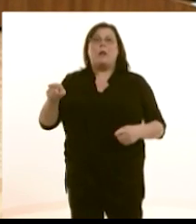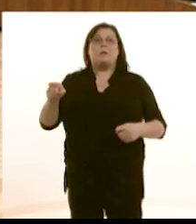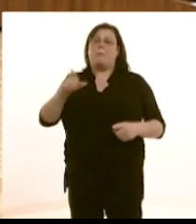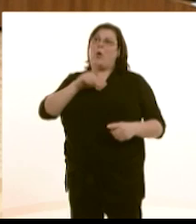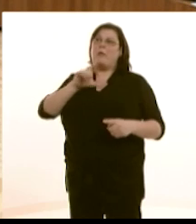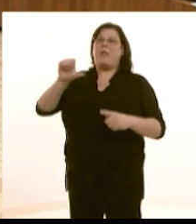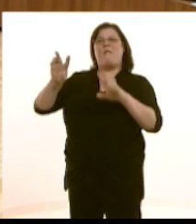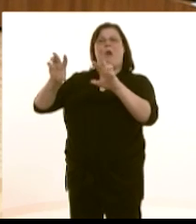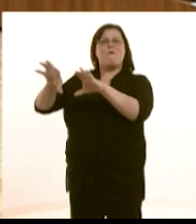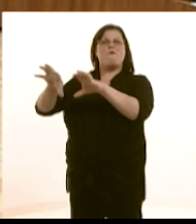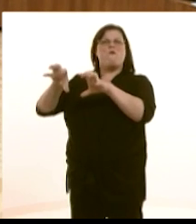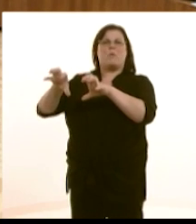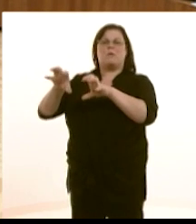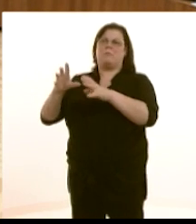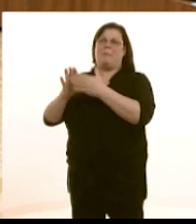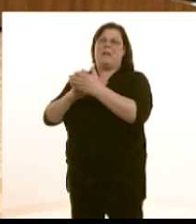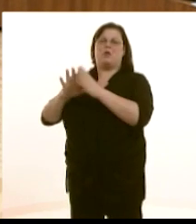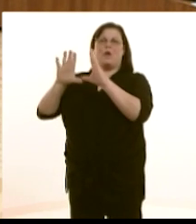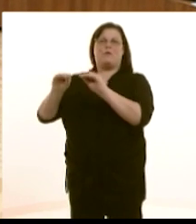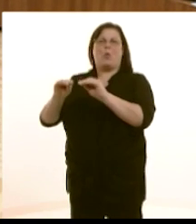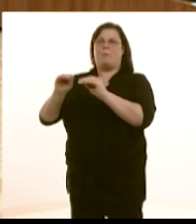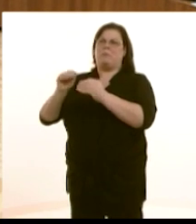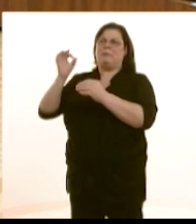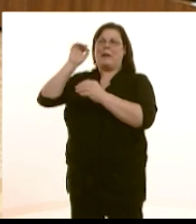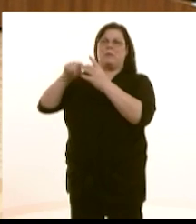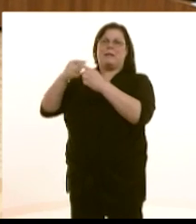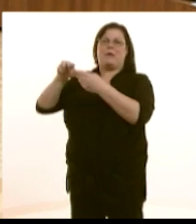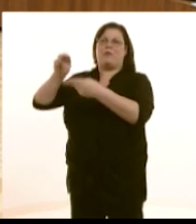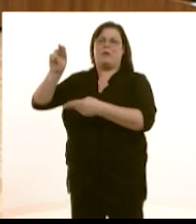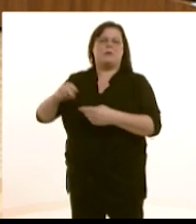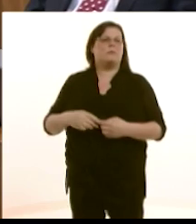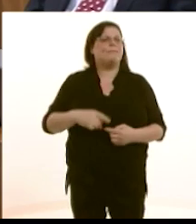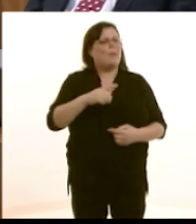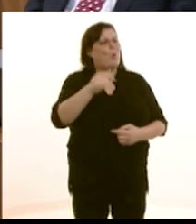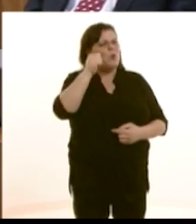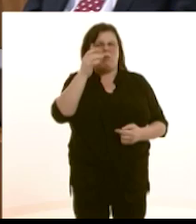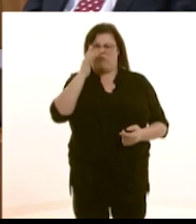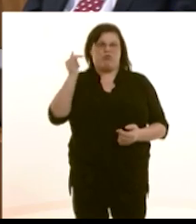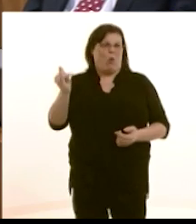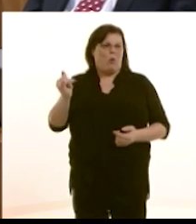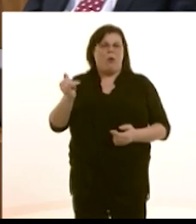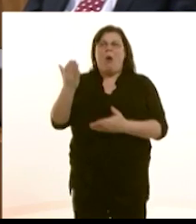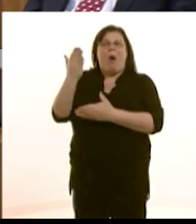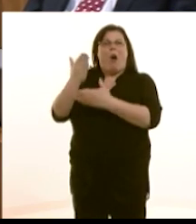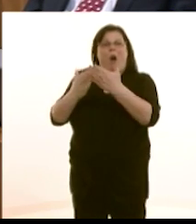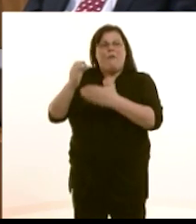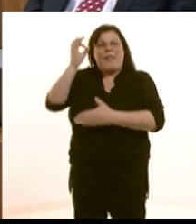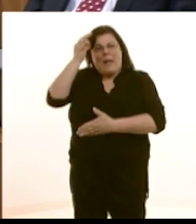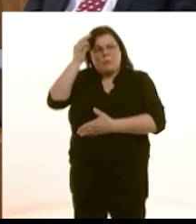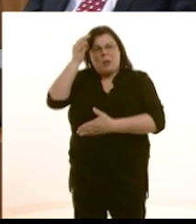Carwyn Jones: Well, I mean, the idea that there has been a freeze in council tax in England is a myth, as we know. At least half of the councils have ignored the freeze. We know that. Darren Millar: But half have frozen.